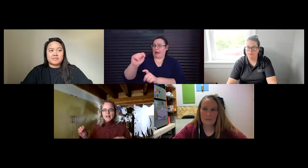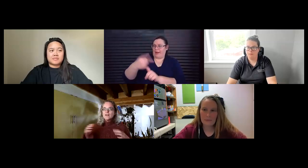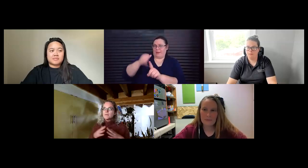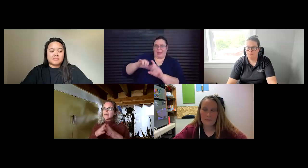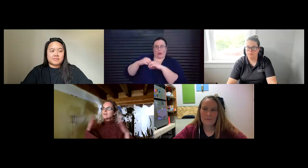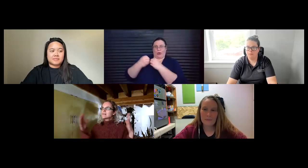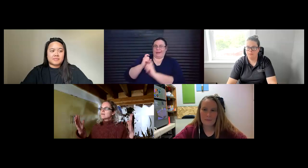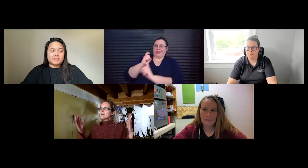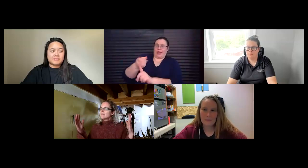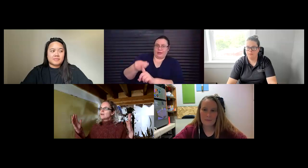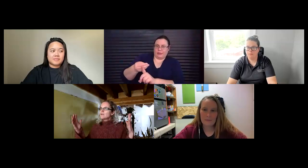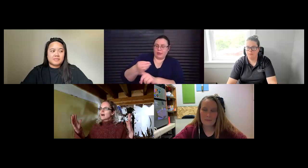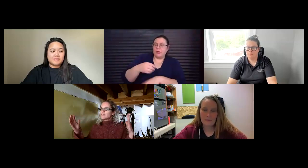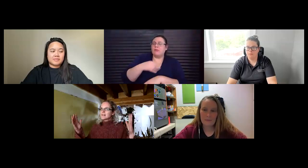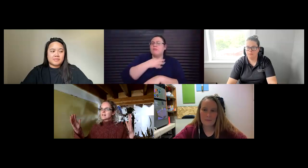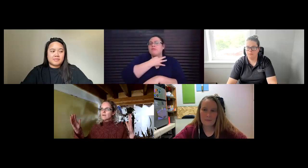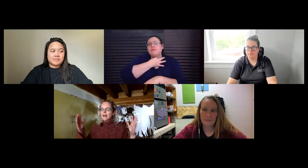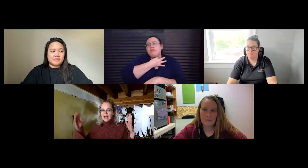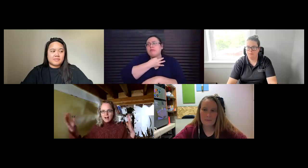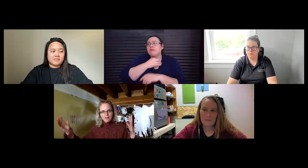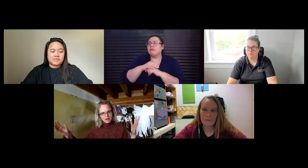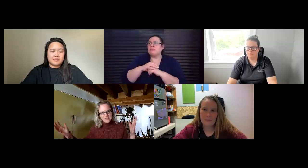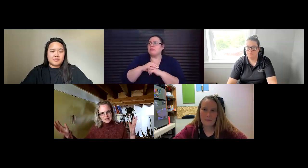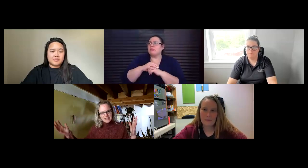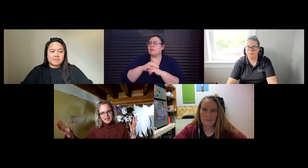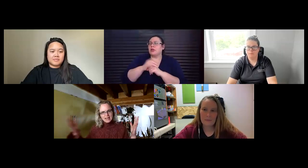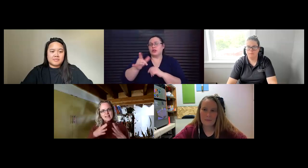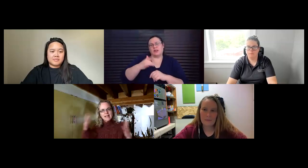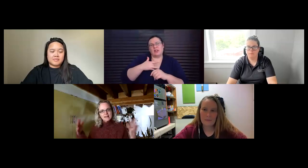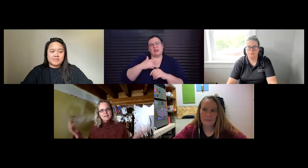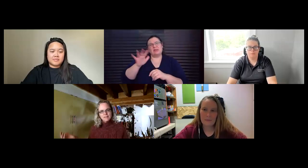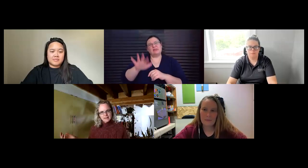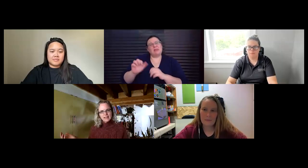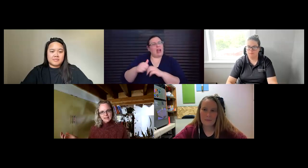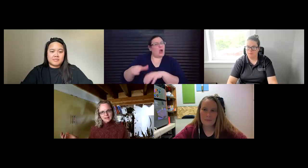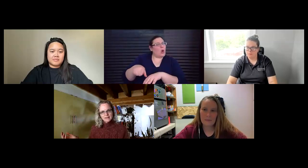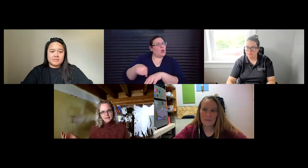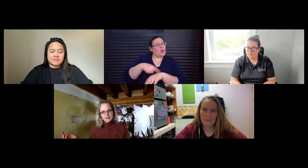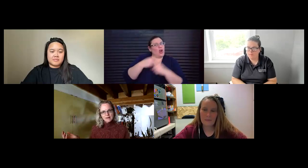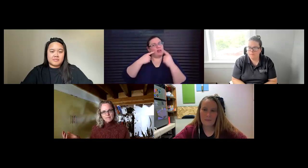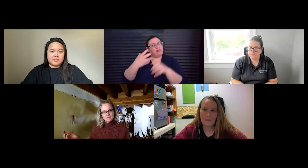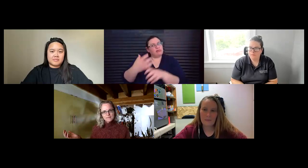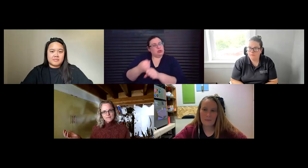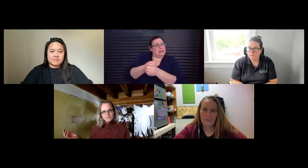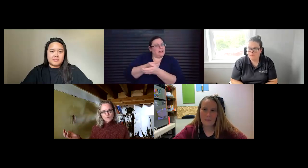I'm curious if you have a sense of about how long did it take to get the funding? Was it several months?